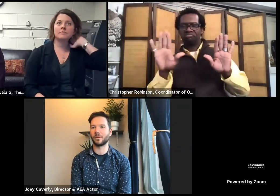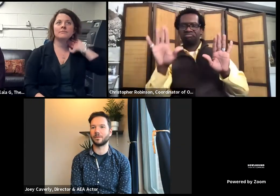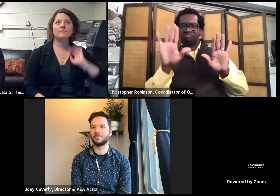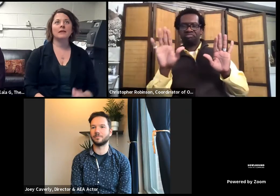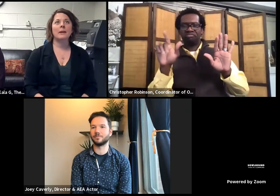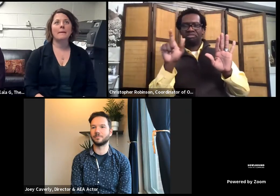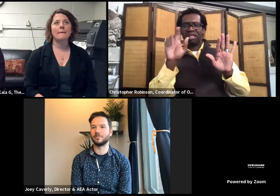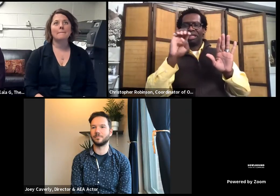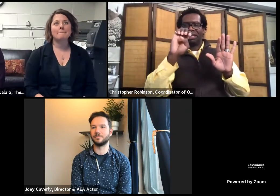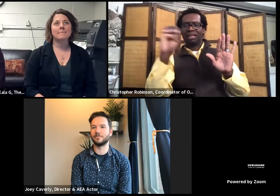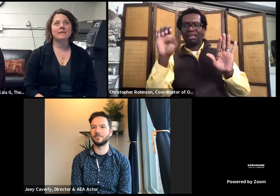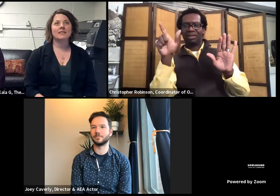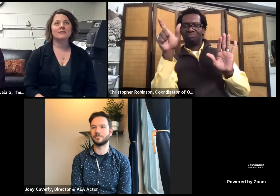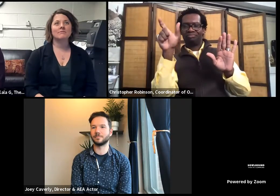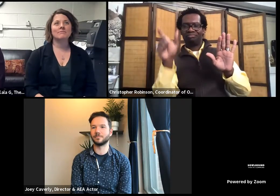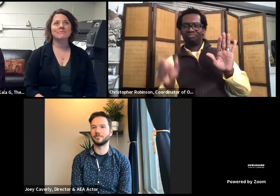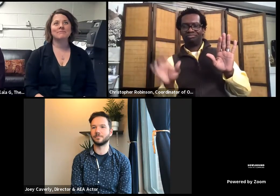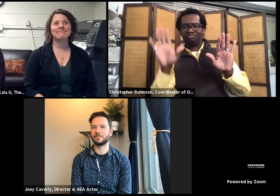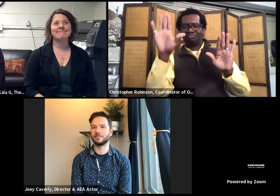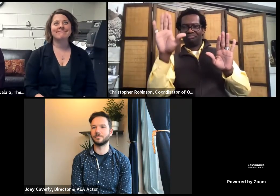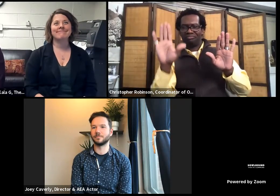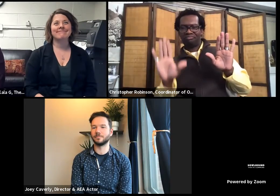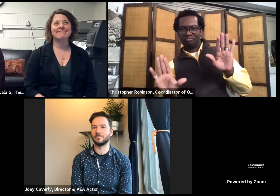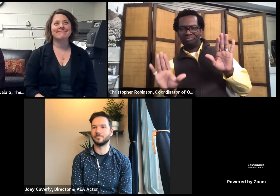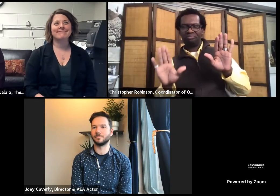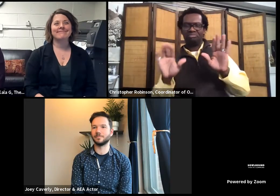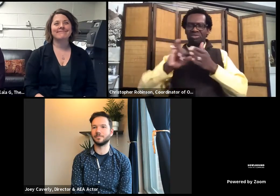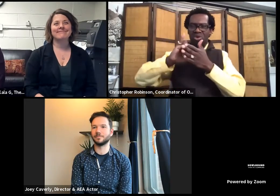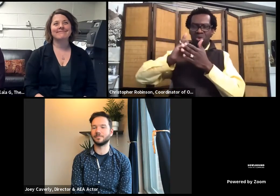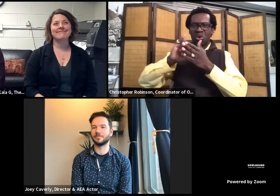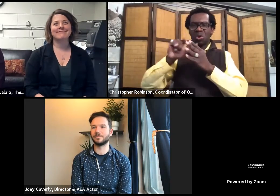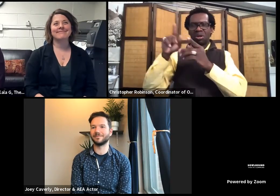we are in different places along the Eastern seaboard,